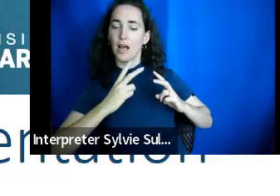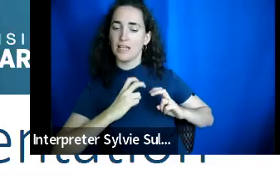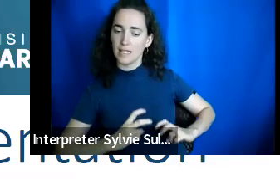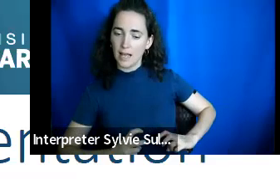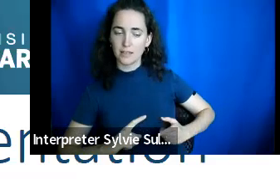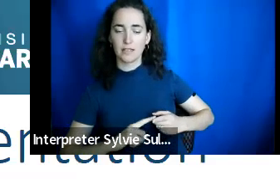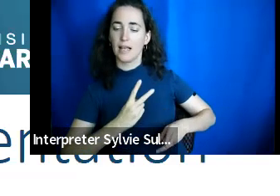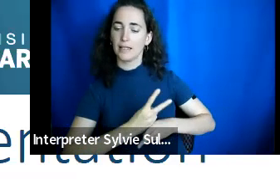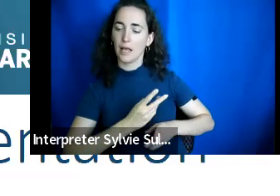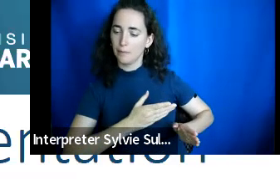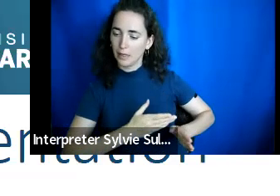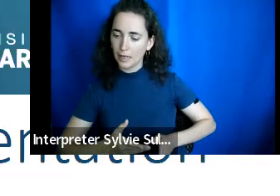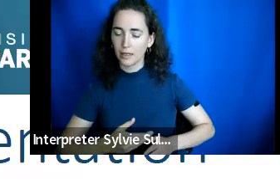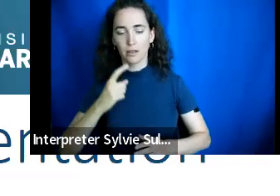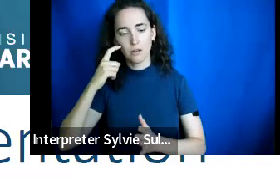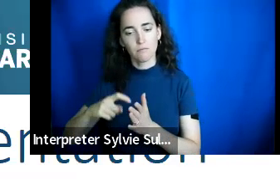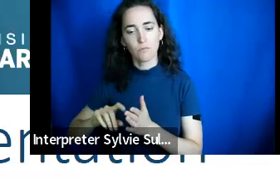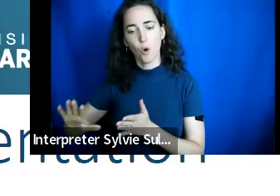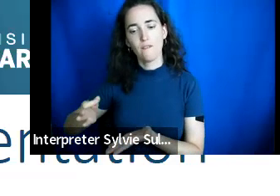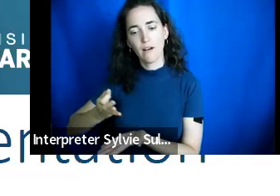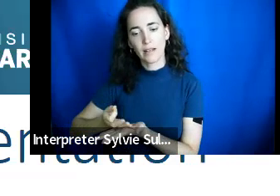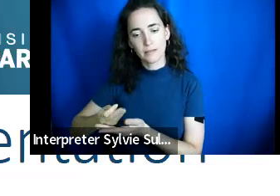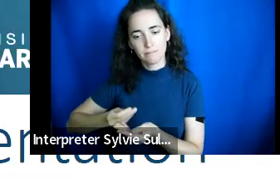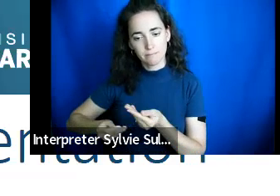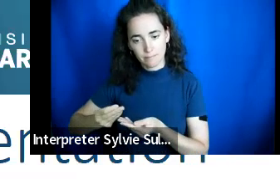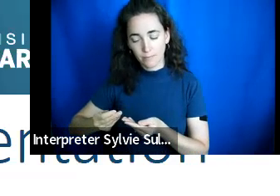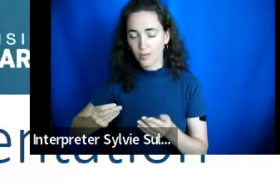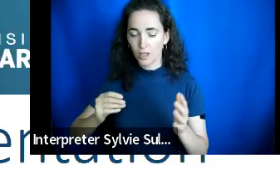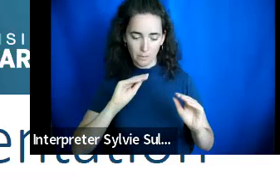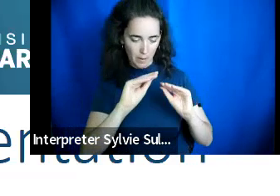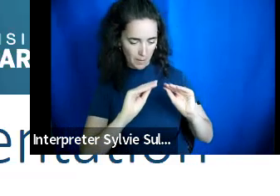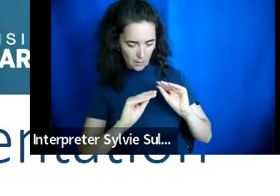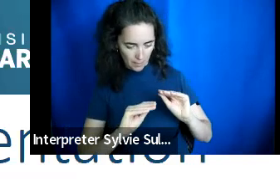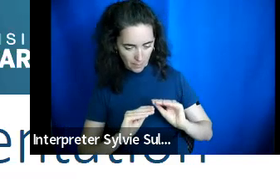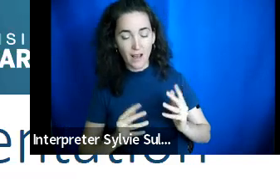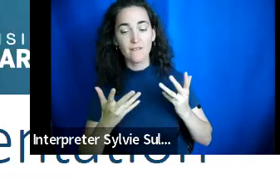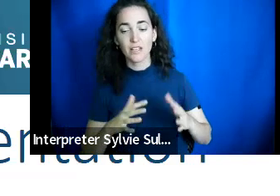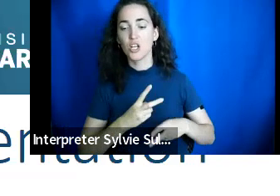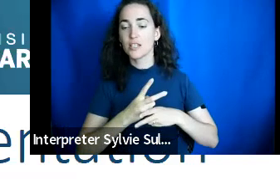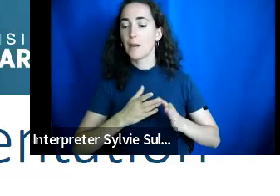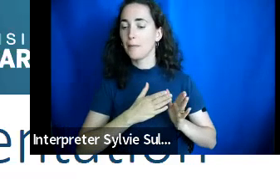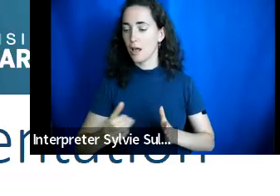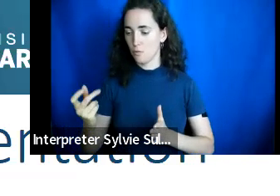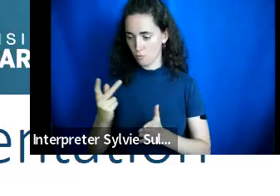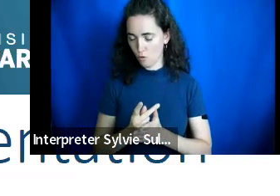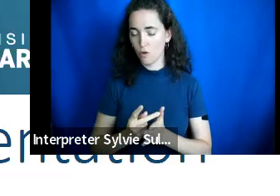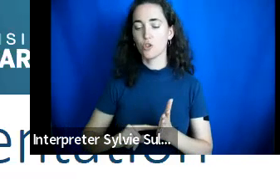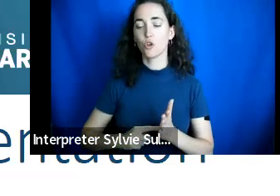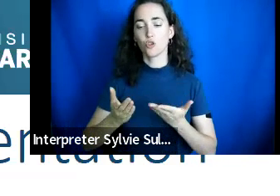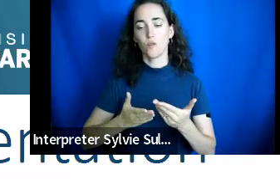There's also financial determinations are done and once all that package comes together. Then that care plan is approved and the services can begin.